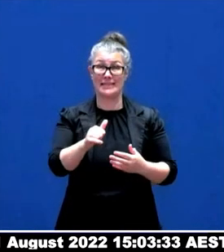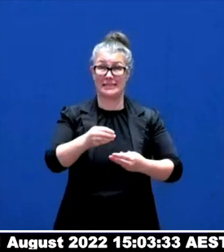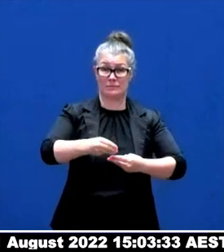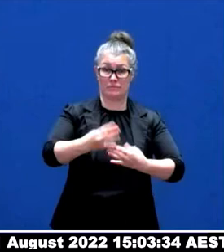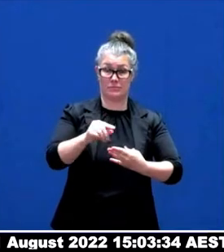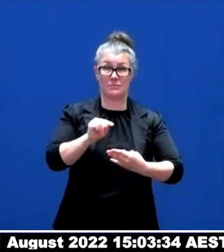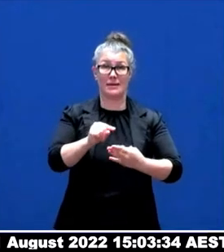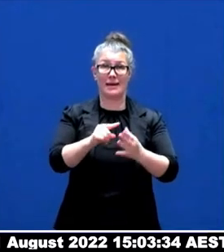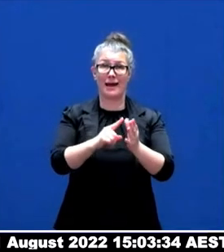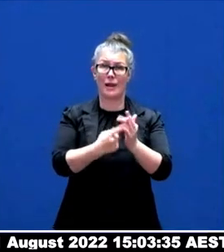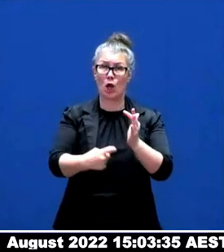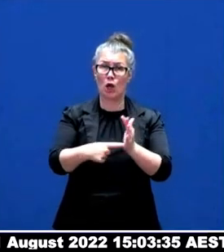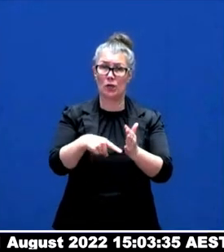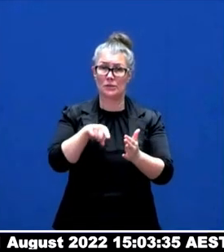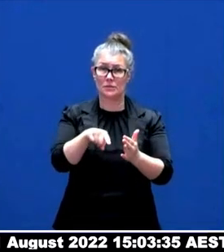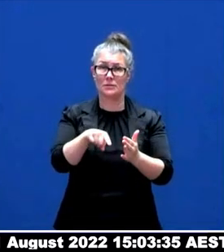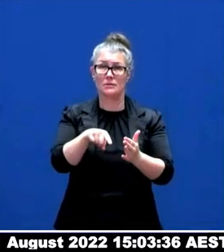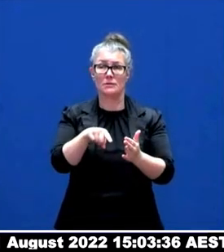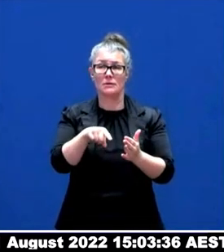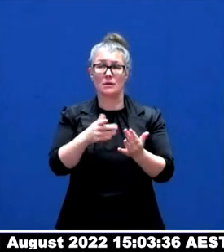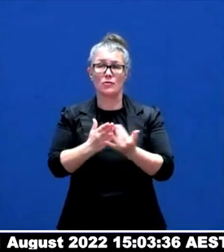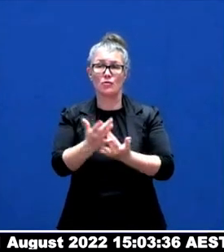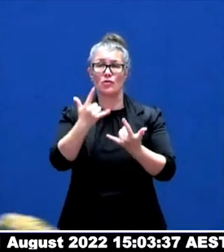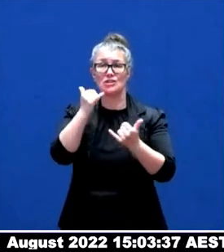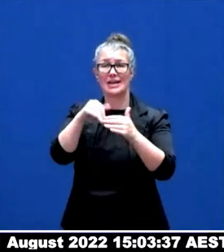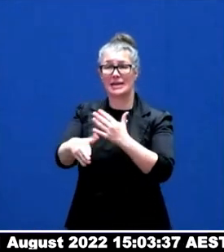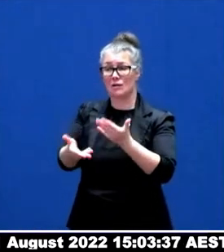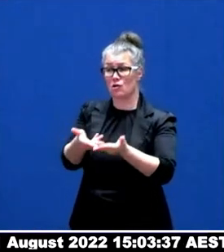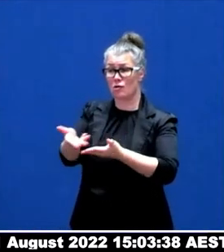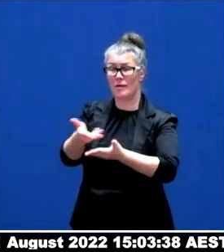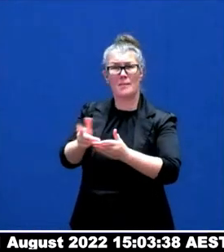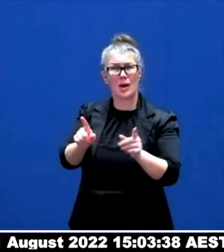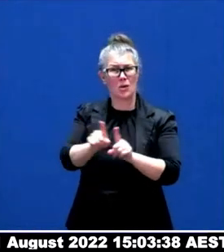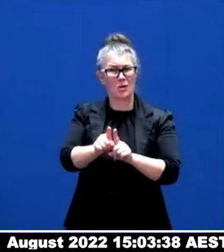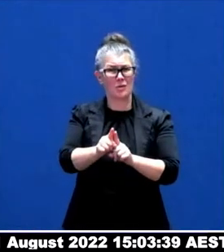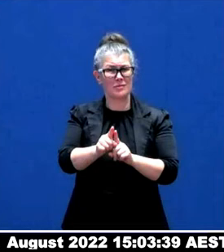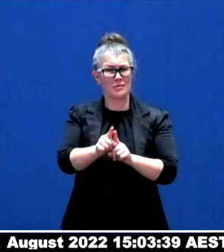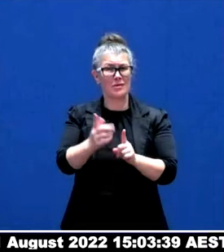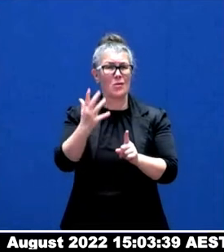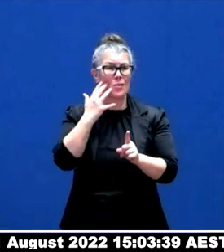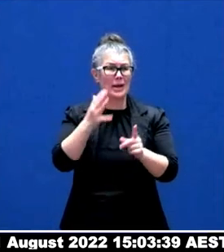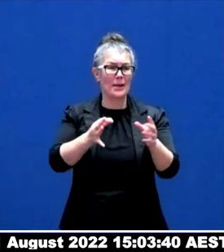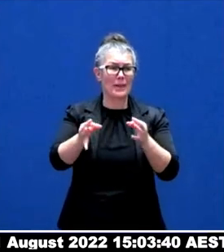conversation. Is it also part of the planning conversation to say - to invite the